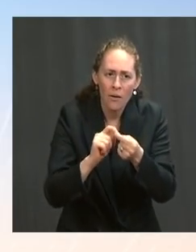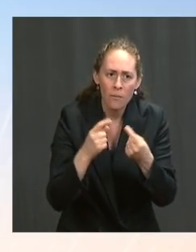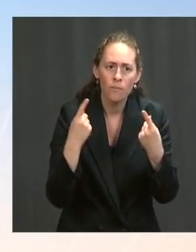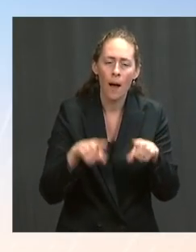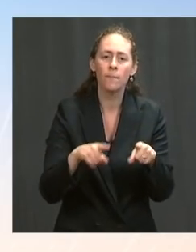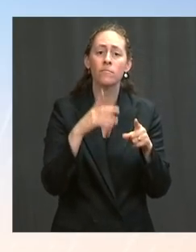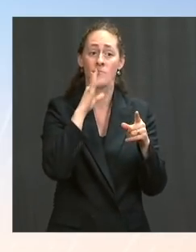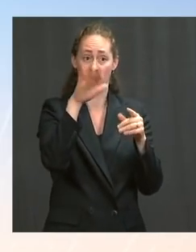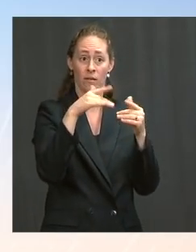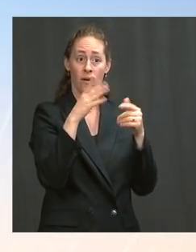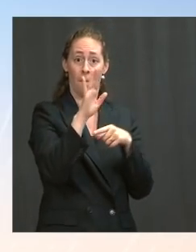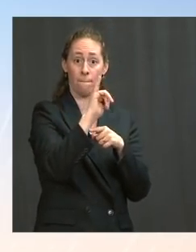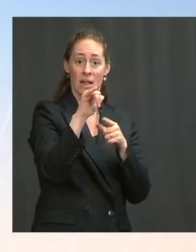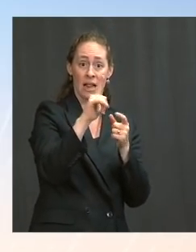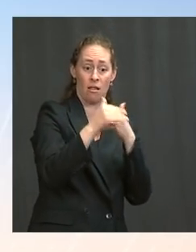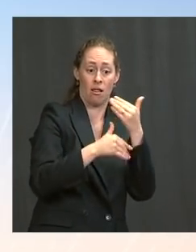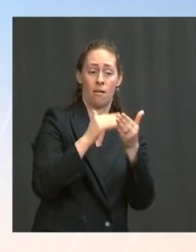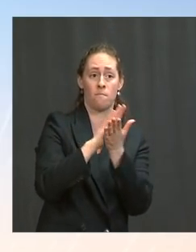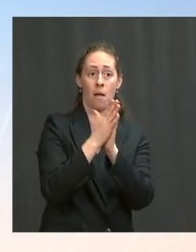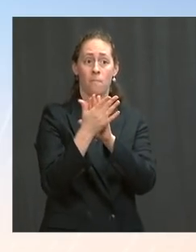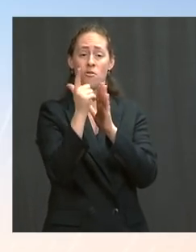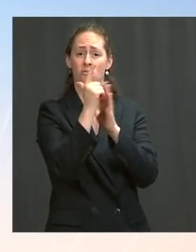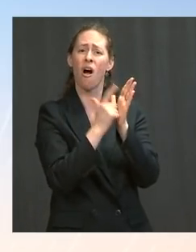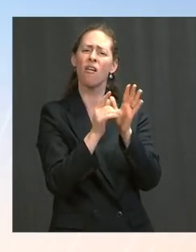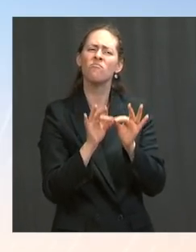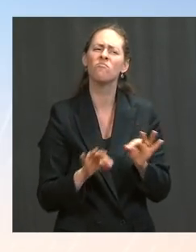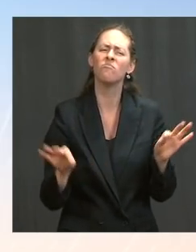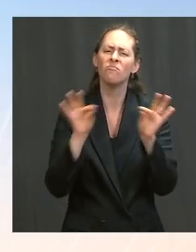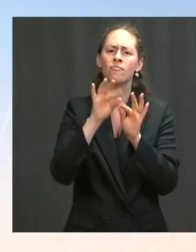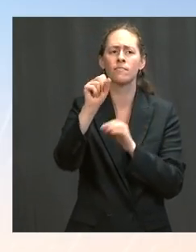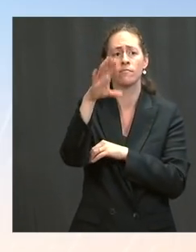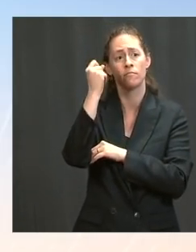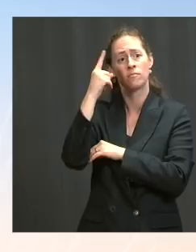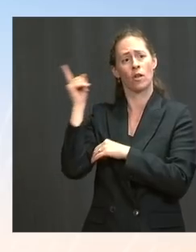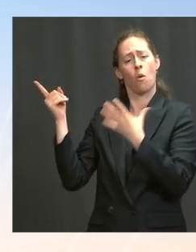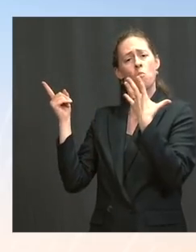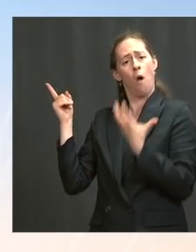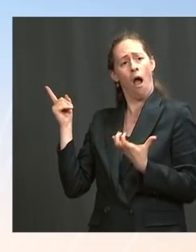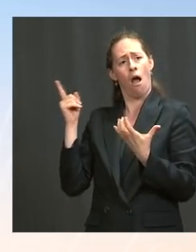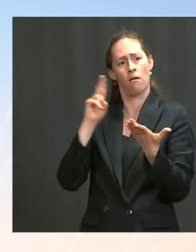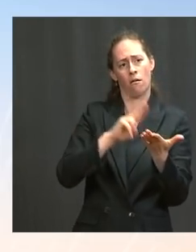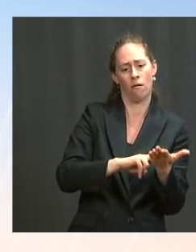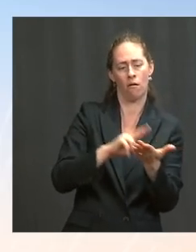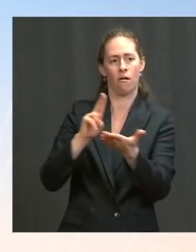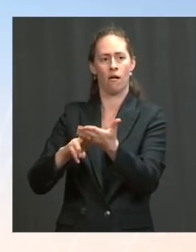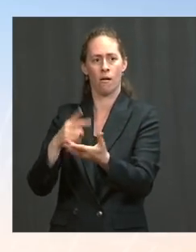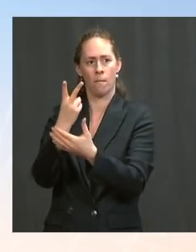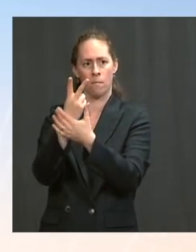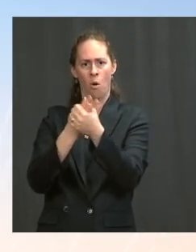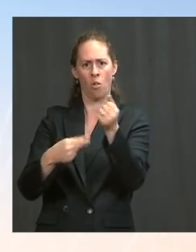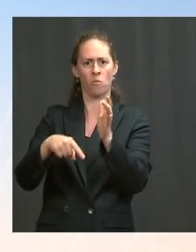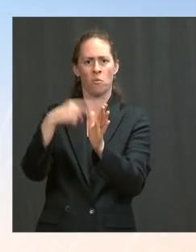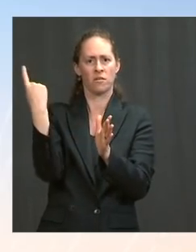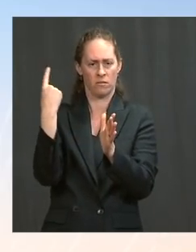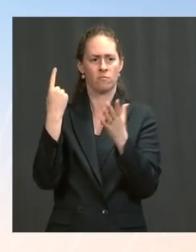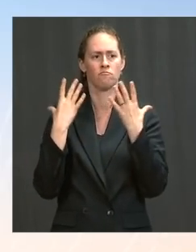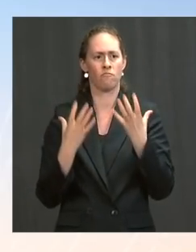Ms. Psaki: -- the President intends to sign both pieces of legislation into law. He is eager to do that, looking forward to do that.